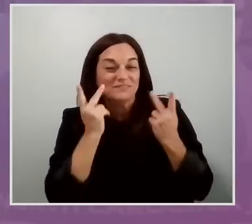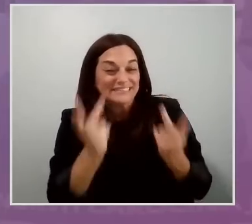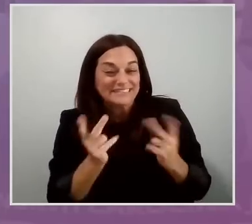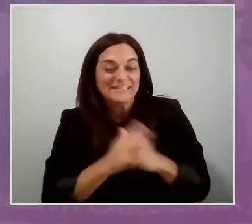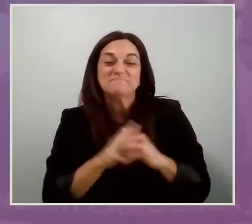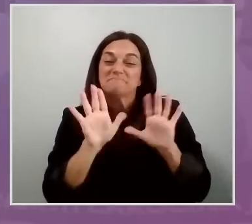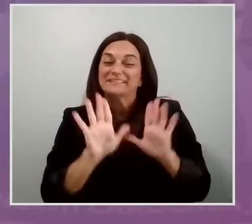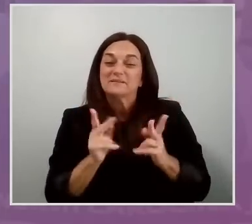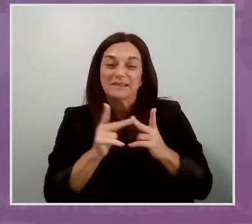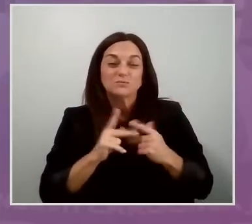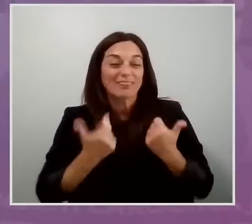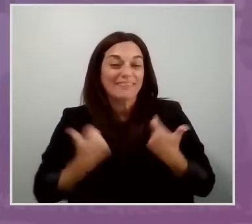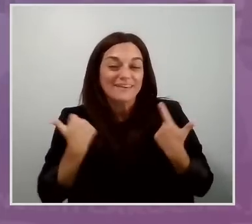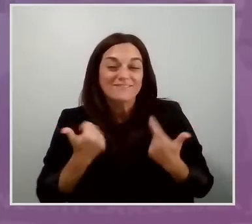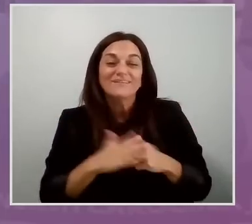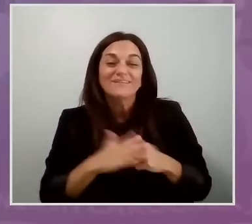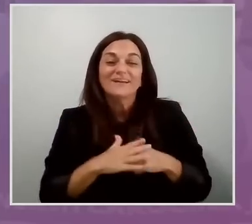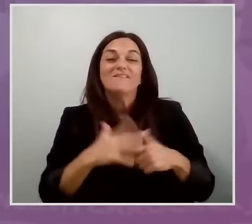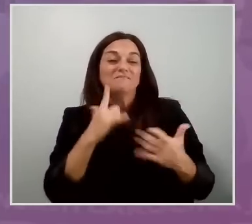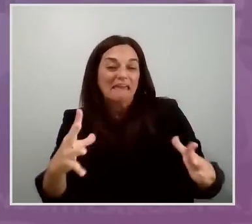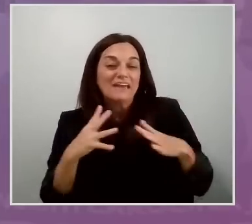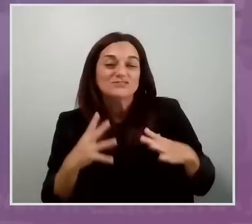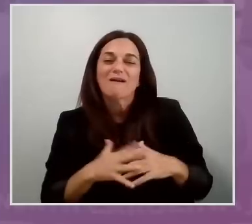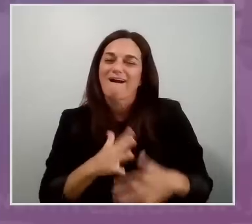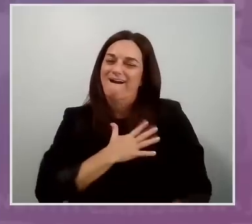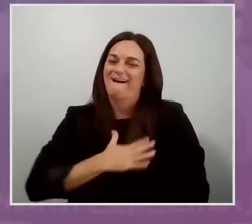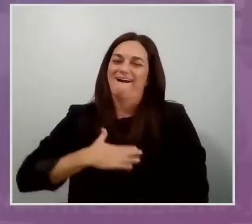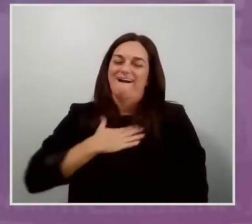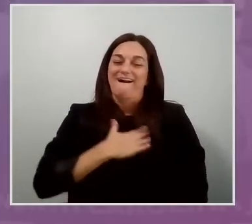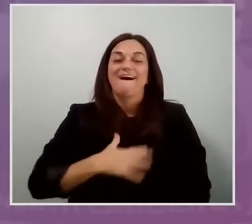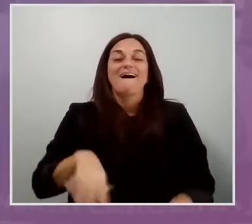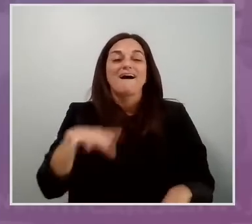FOR OUR NEXT GUEST. NONETHELESS, IT IS AN AMAZING